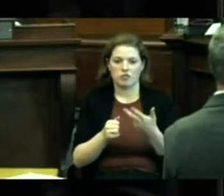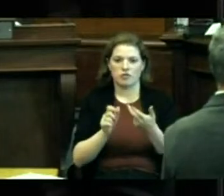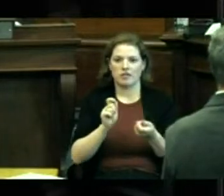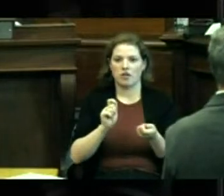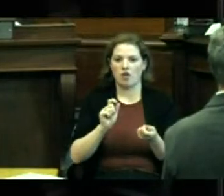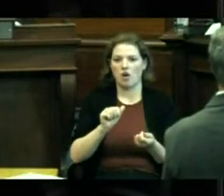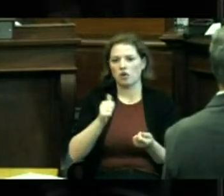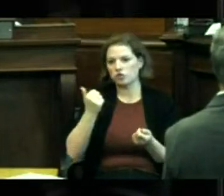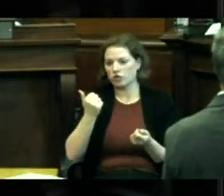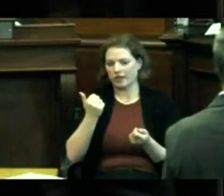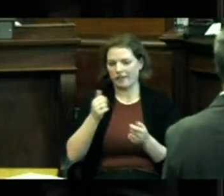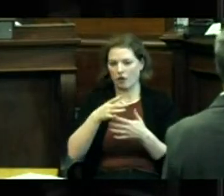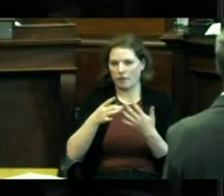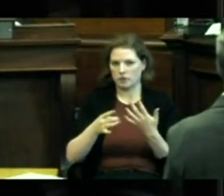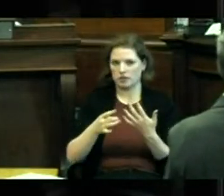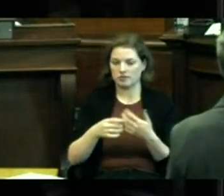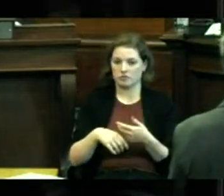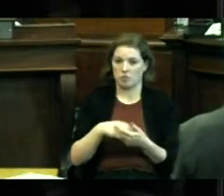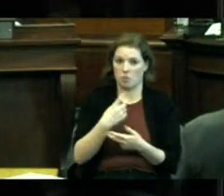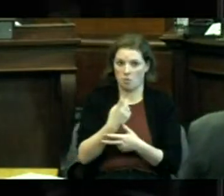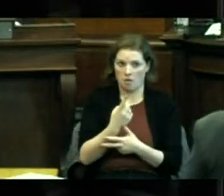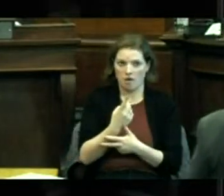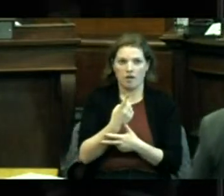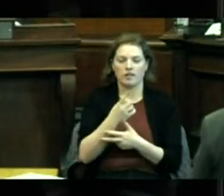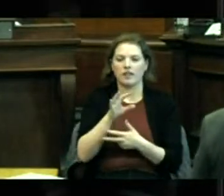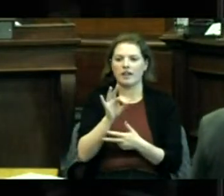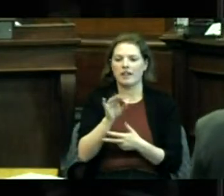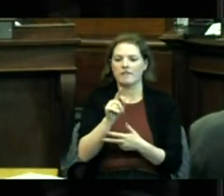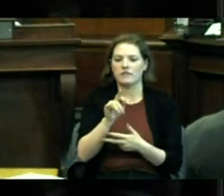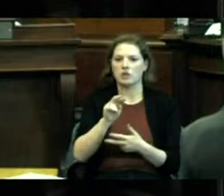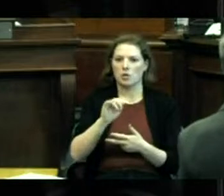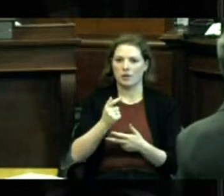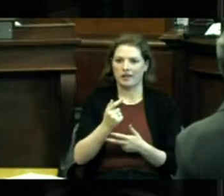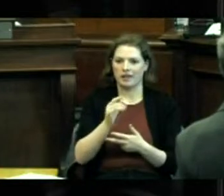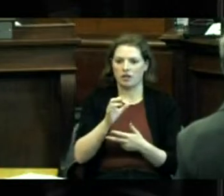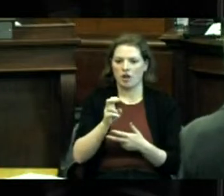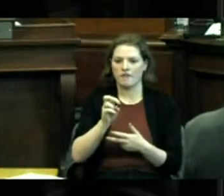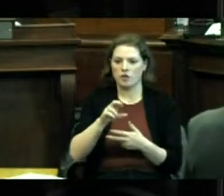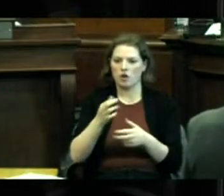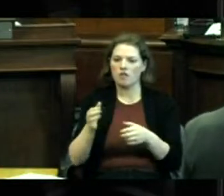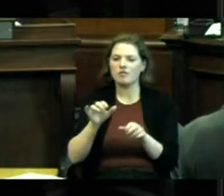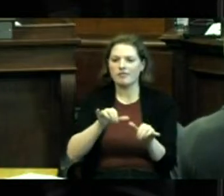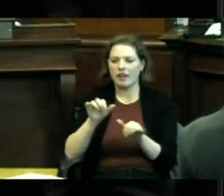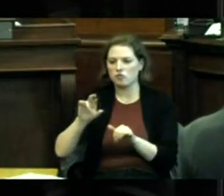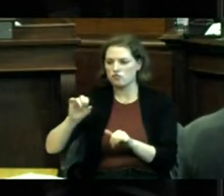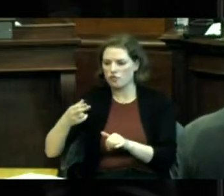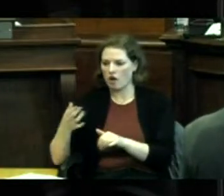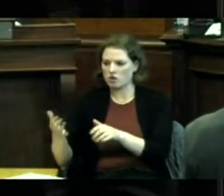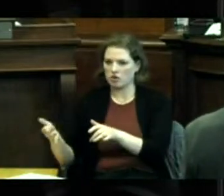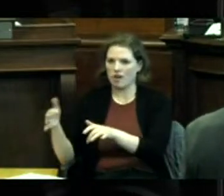moving through the study, we shortlisted three alternatives.